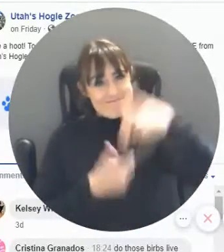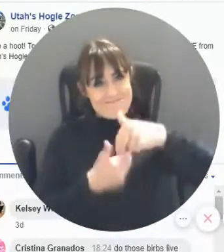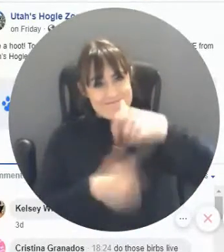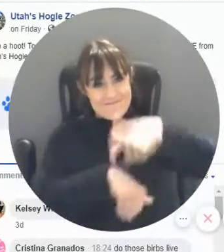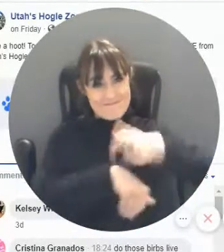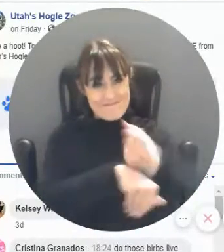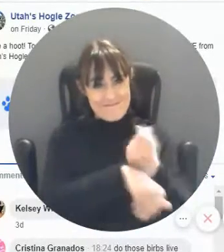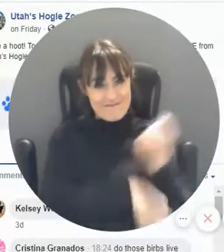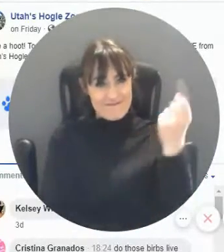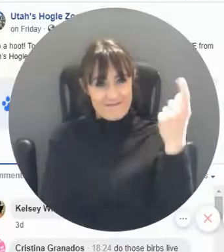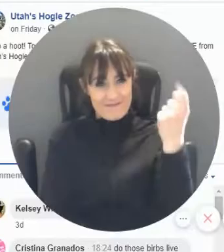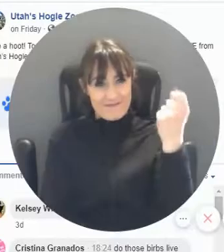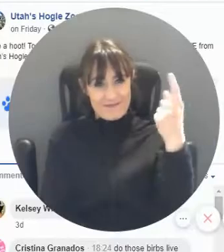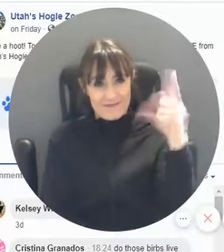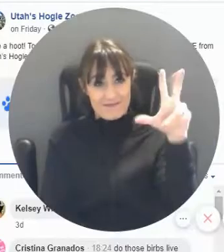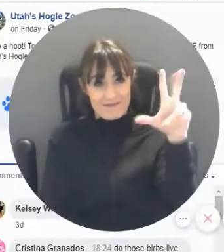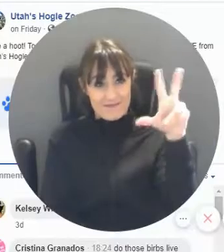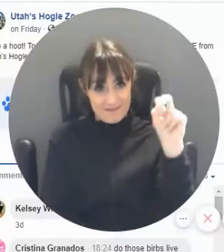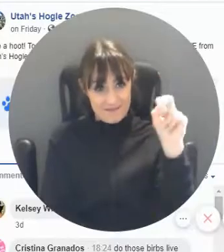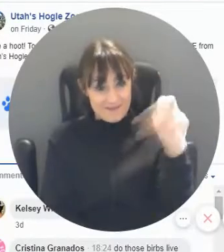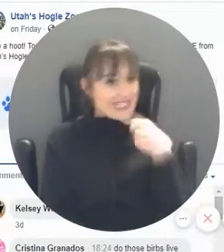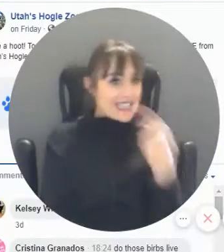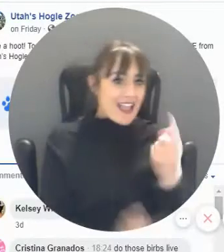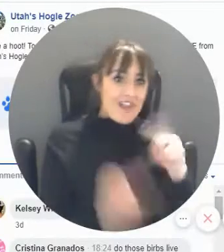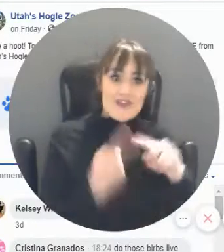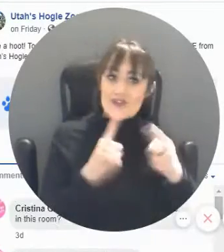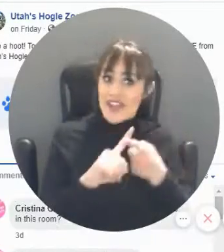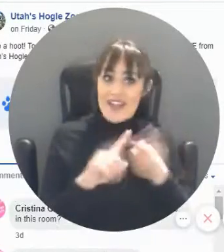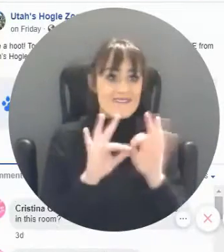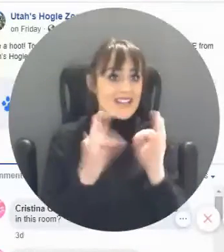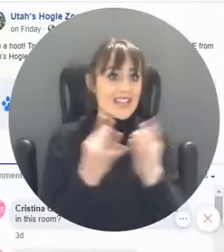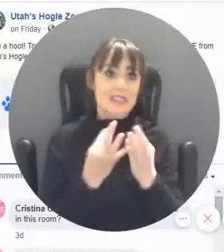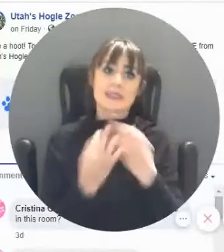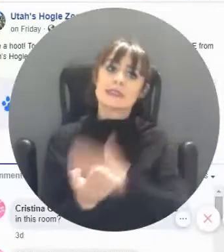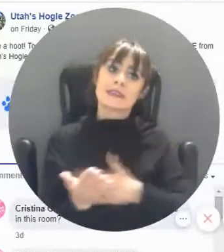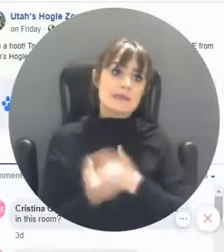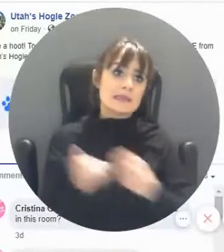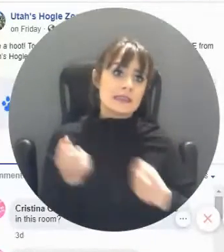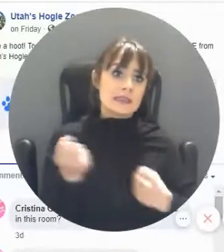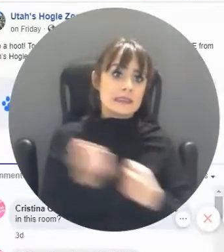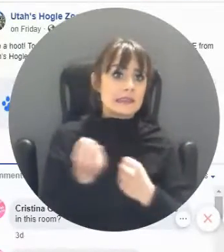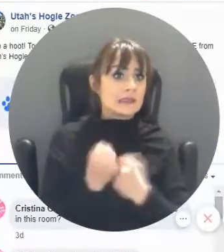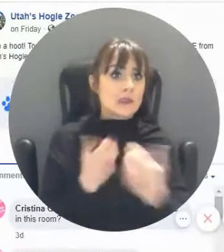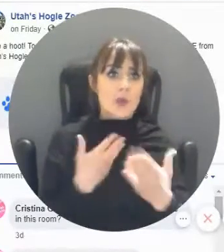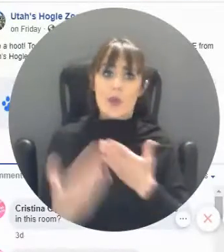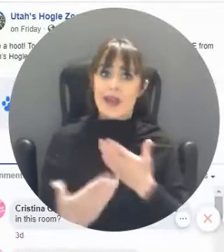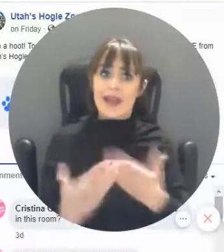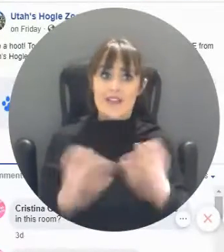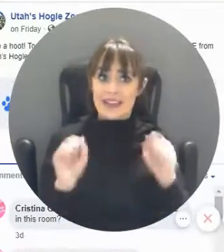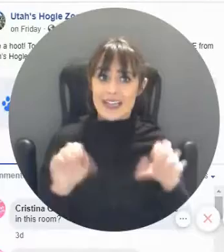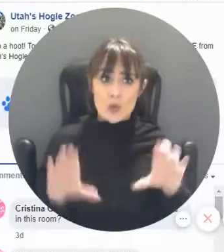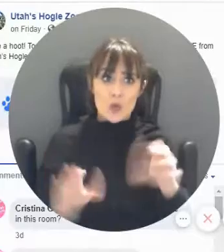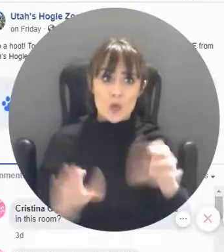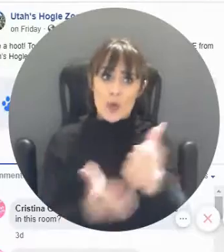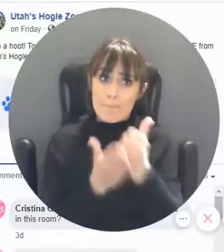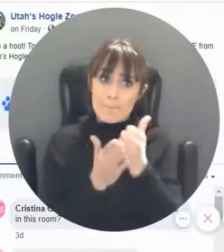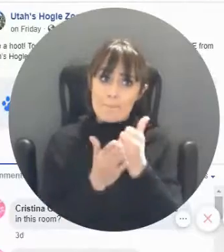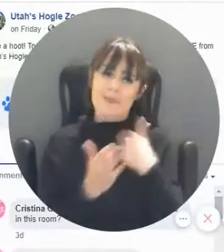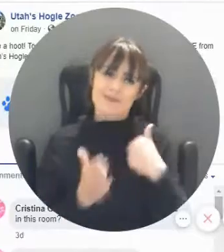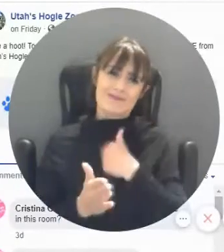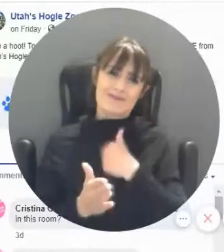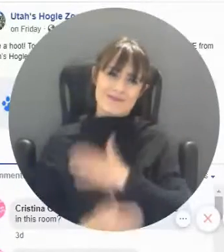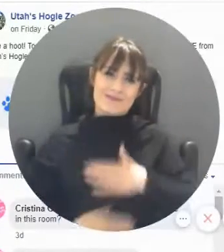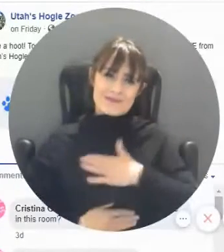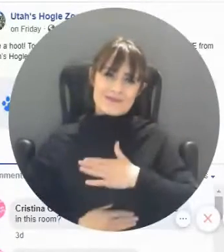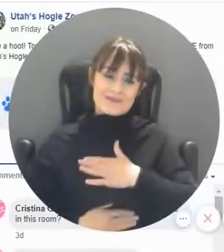Please support us, whatever you can do would be much appreciated. Until I see you guys tomorrow!